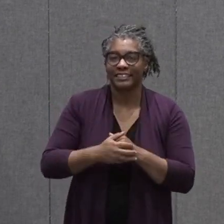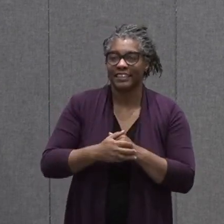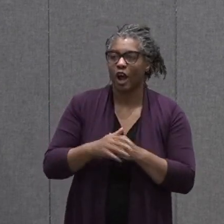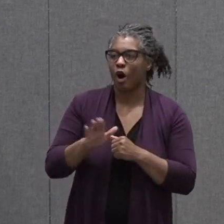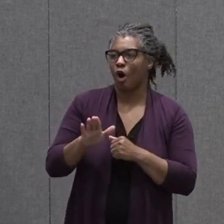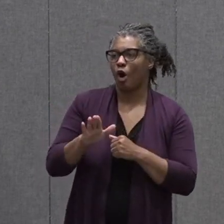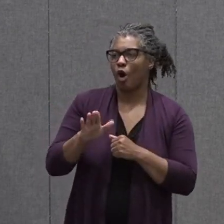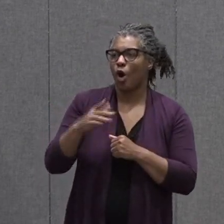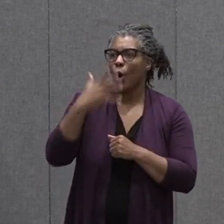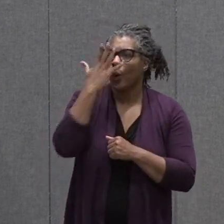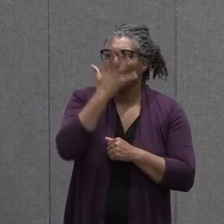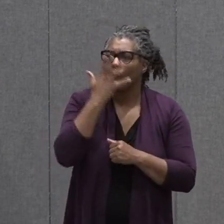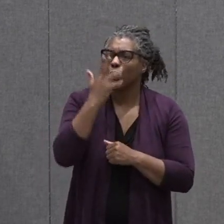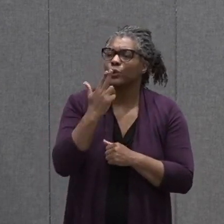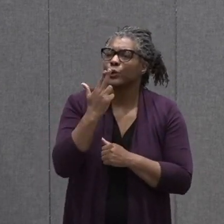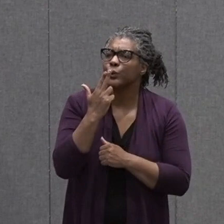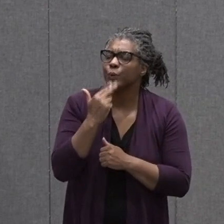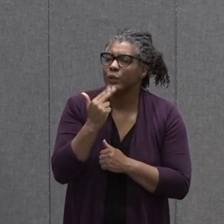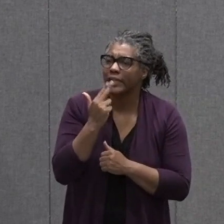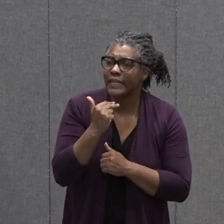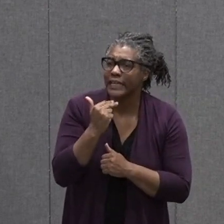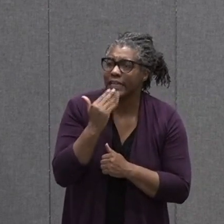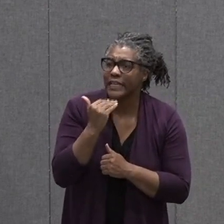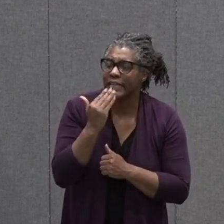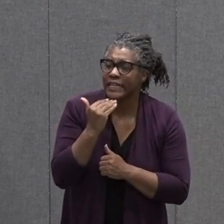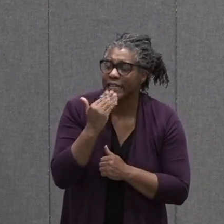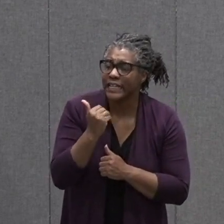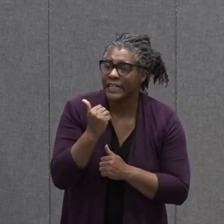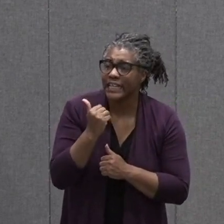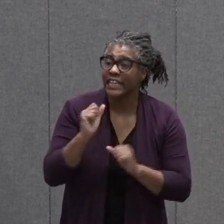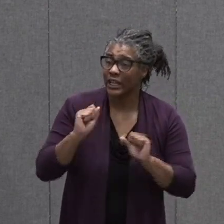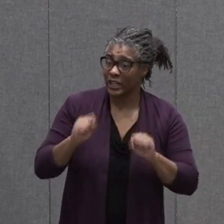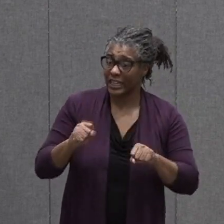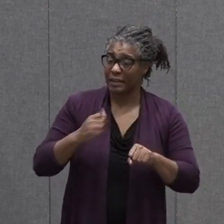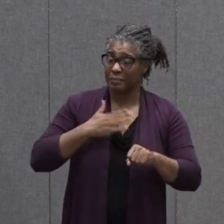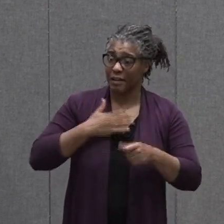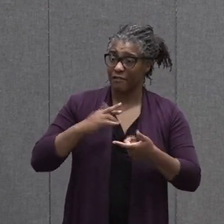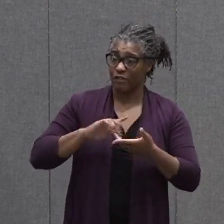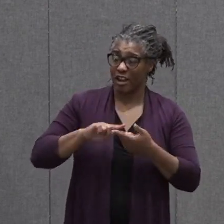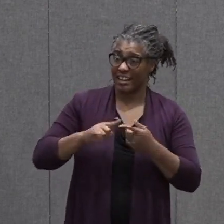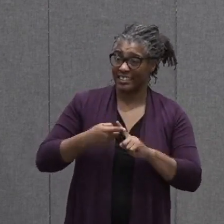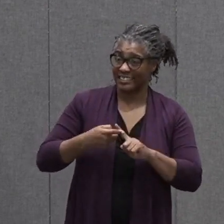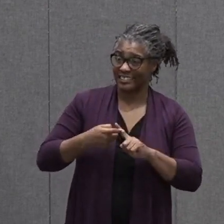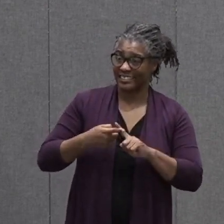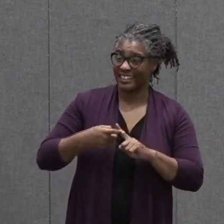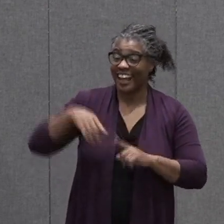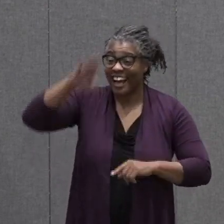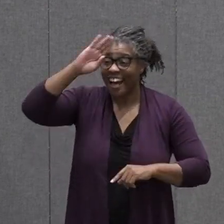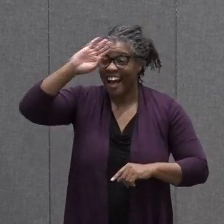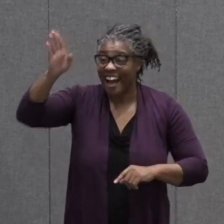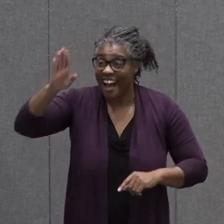and might be a good friend. "Hello, I'm new here, and I'd like to play.